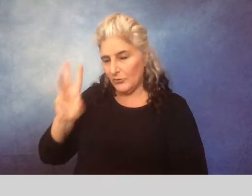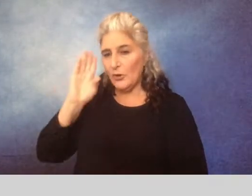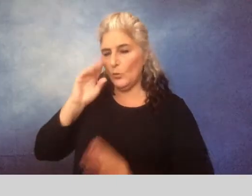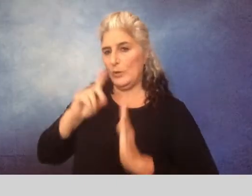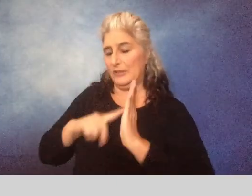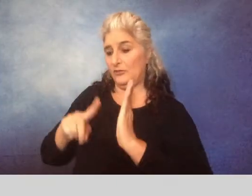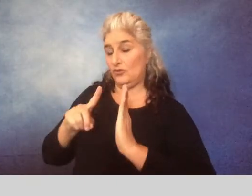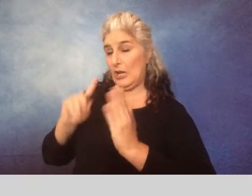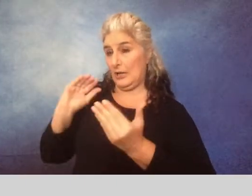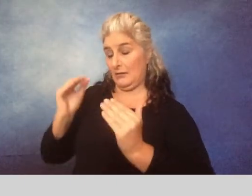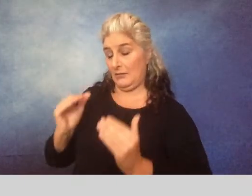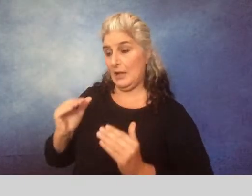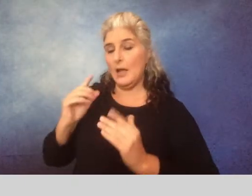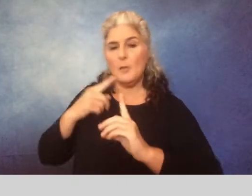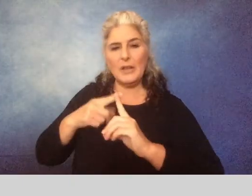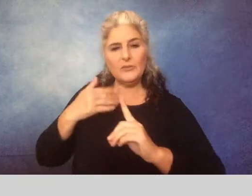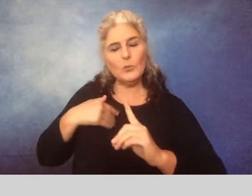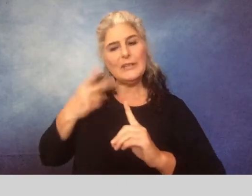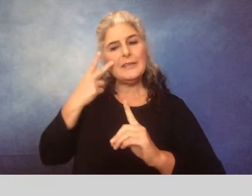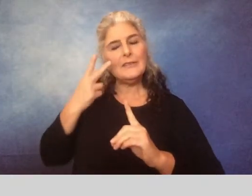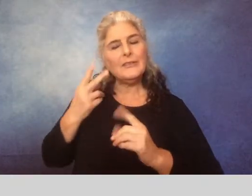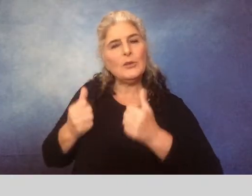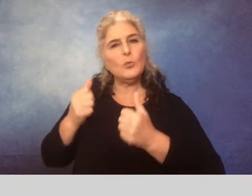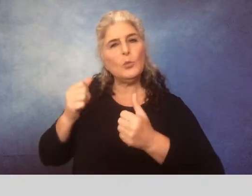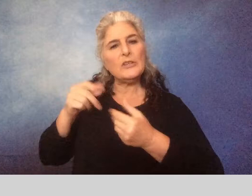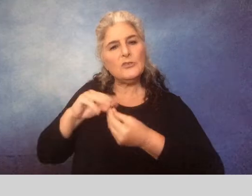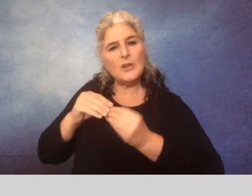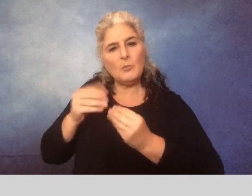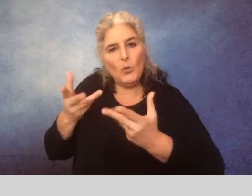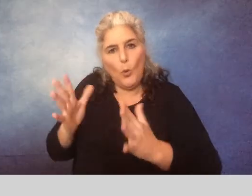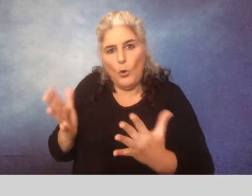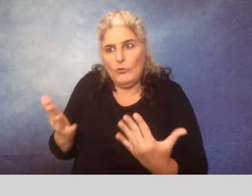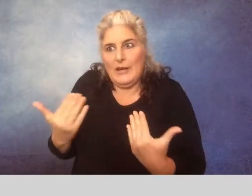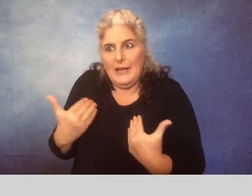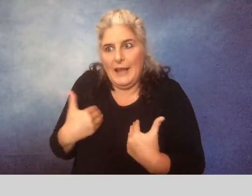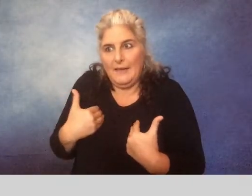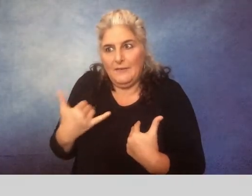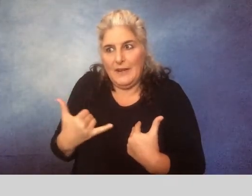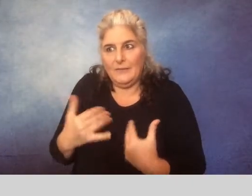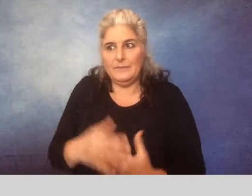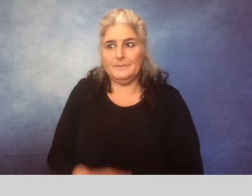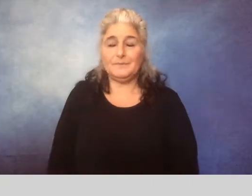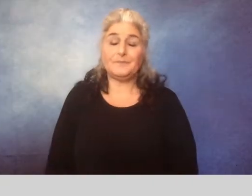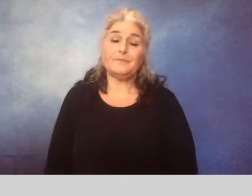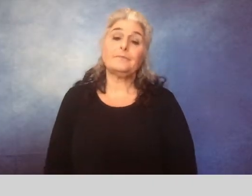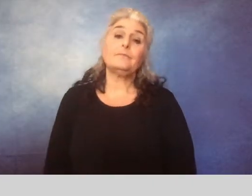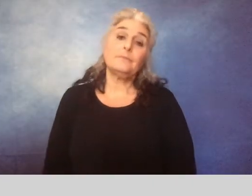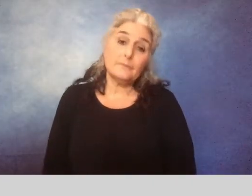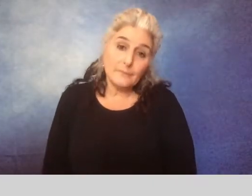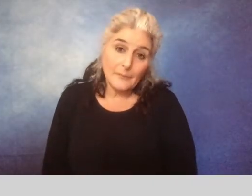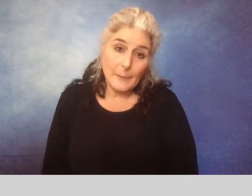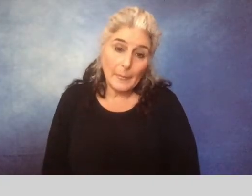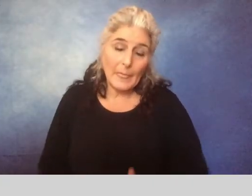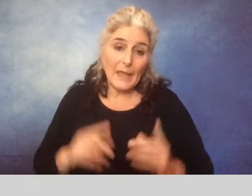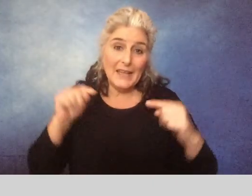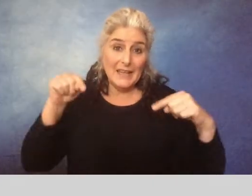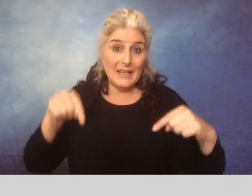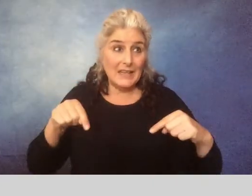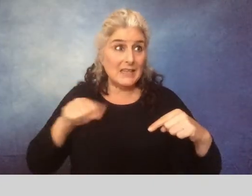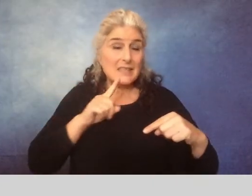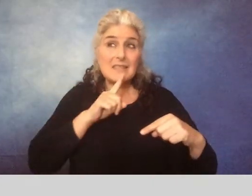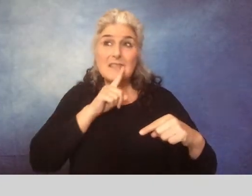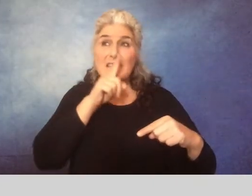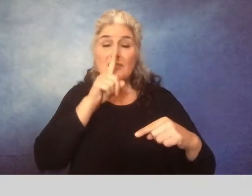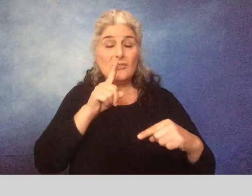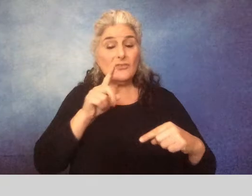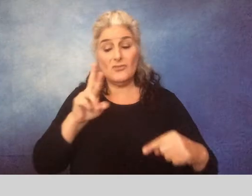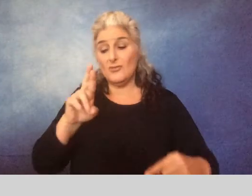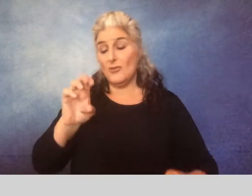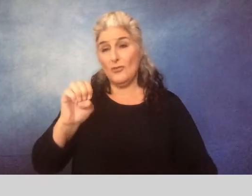And then we can see the password that we're currently on the number of it now is this realistic… meh.